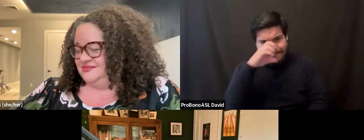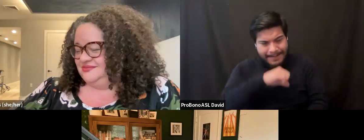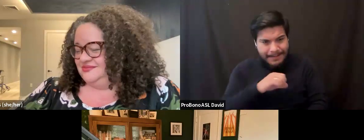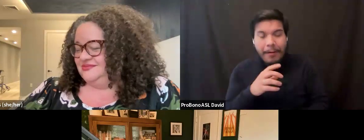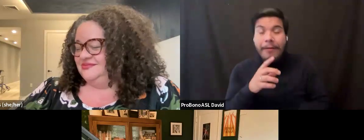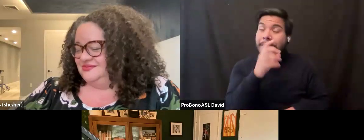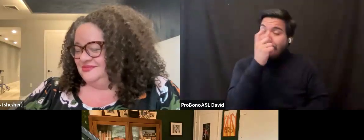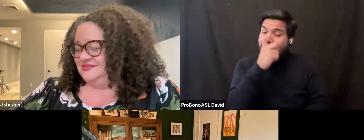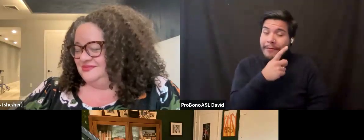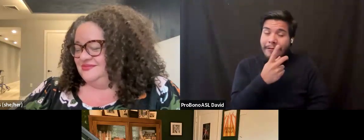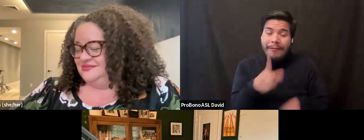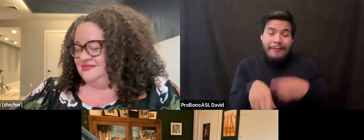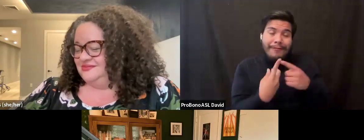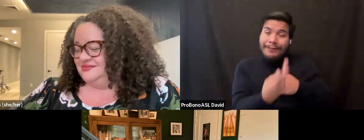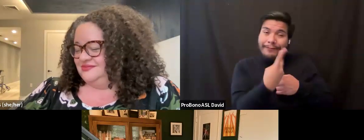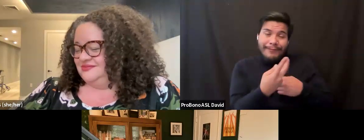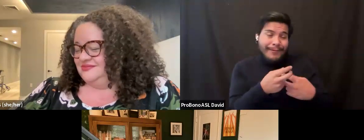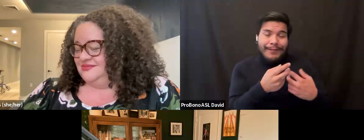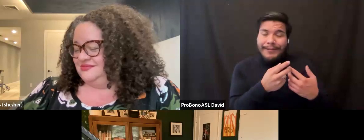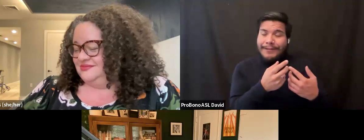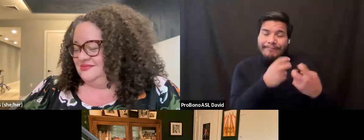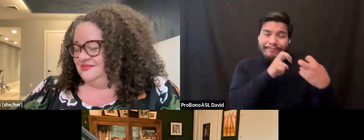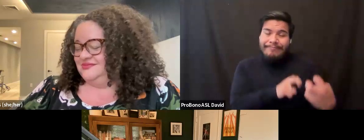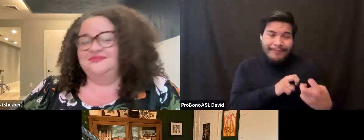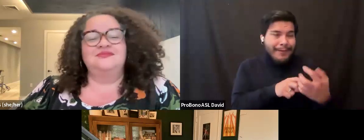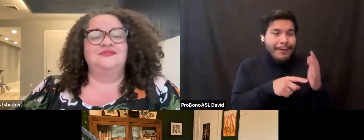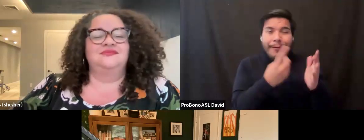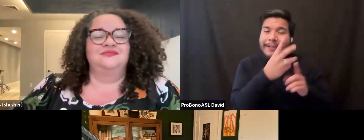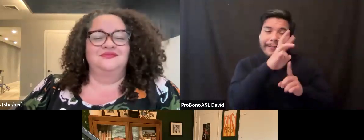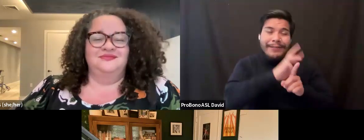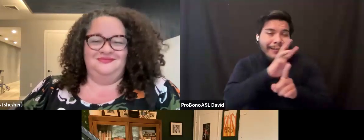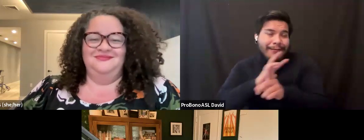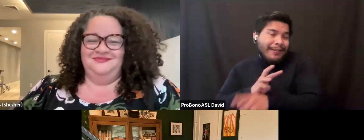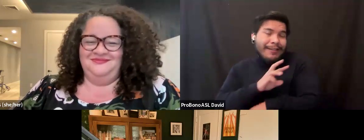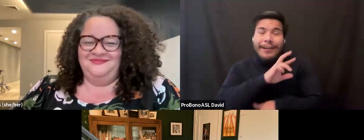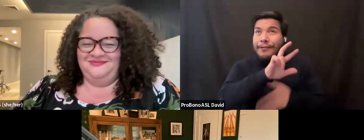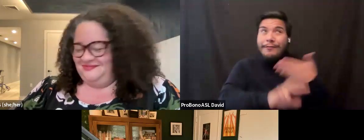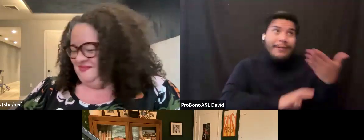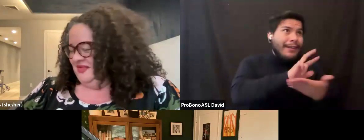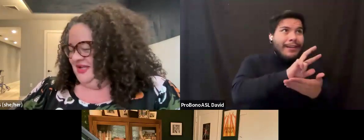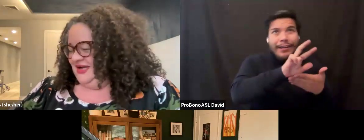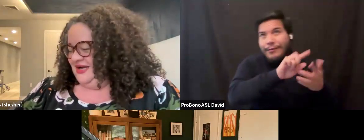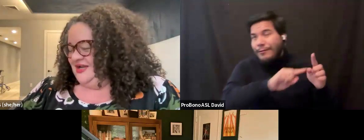it's like once every six months and it's like three to eight hours how it goes. Mostly.